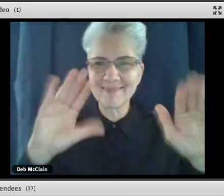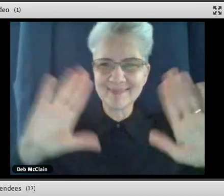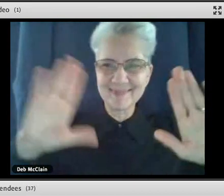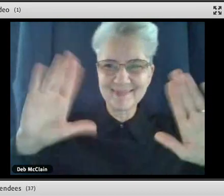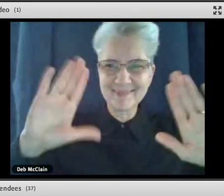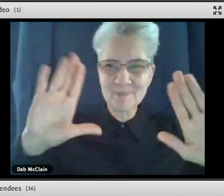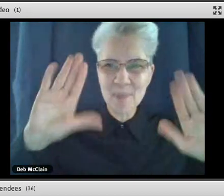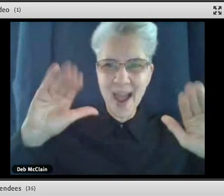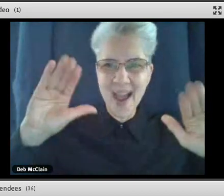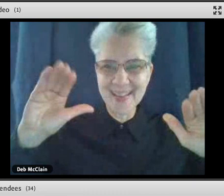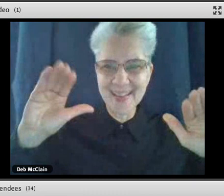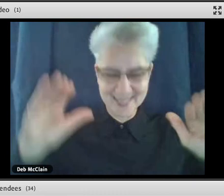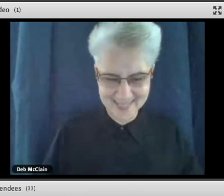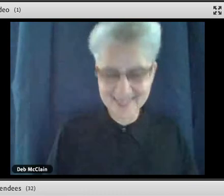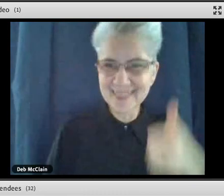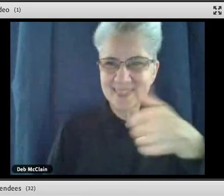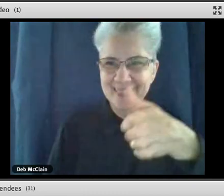and have a great rest of your day.